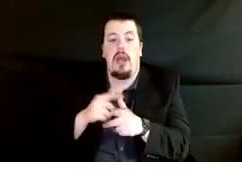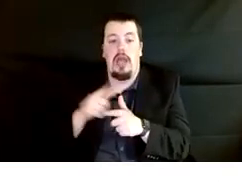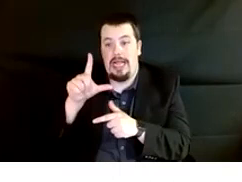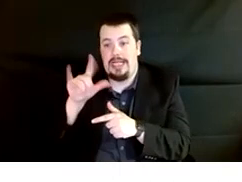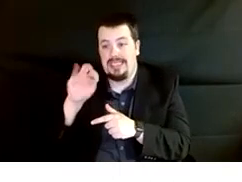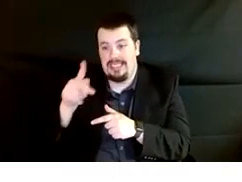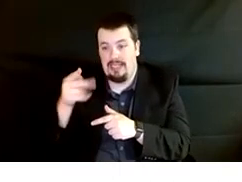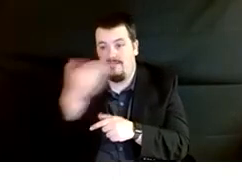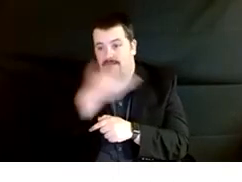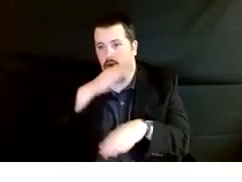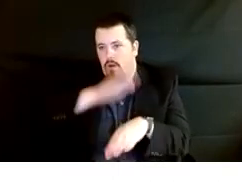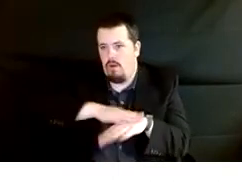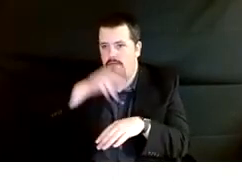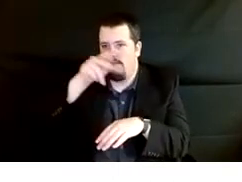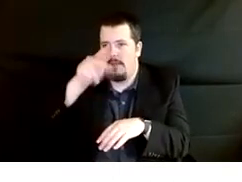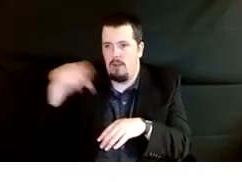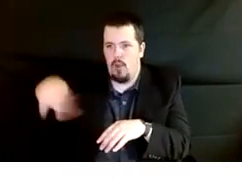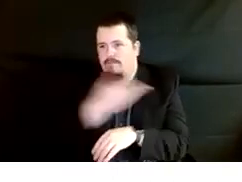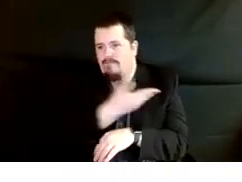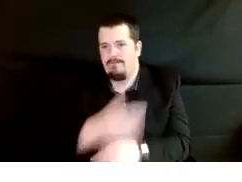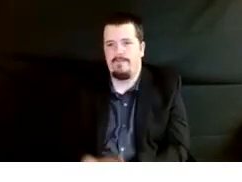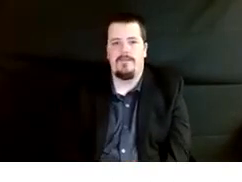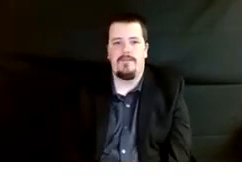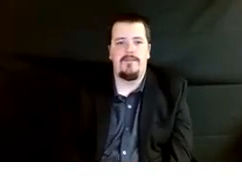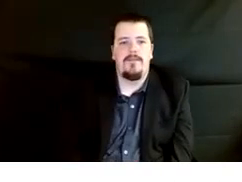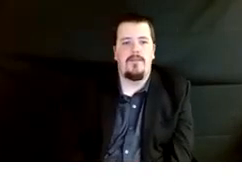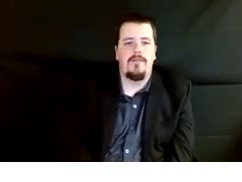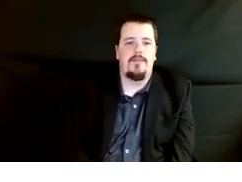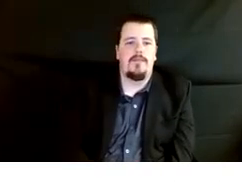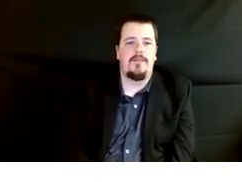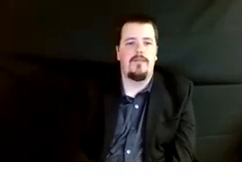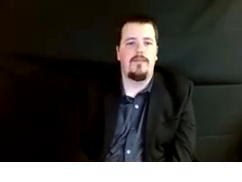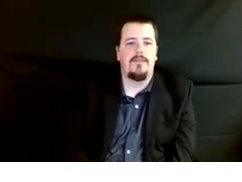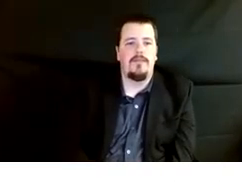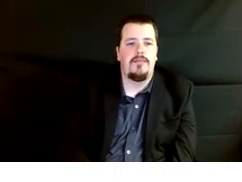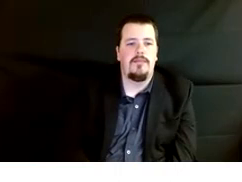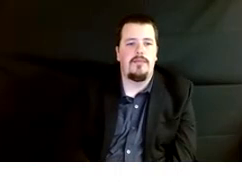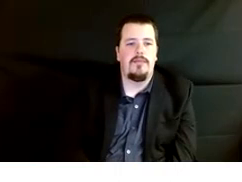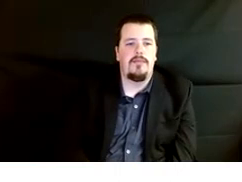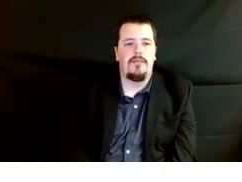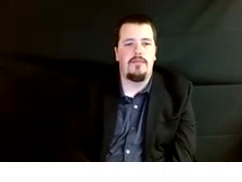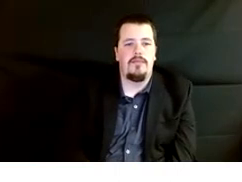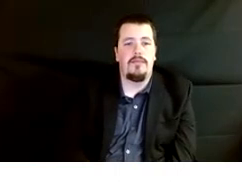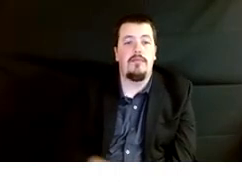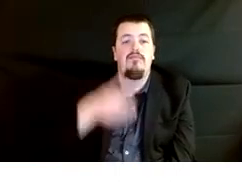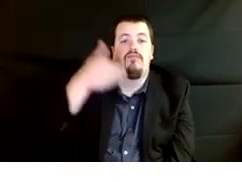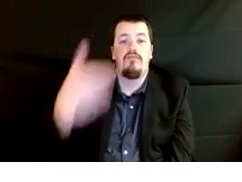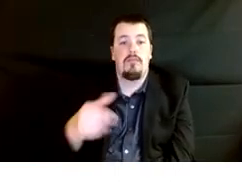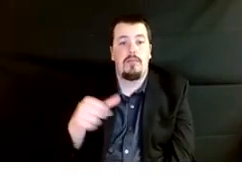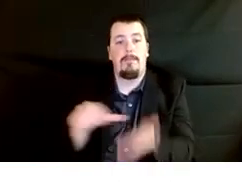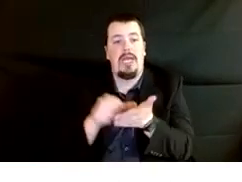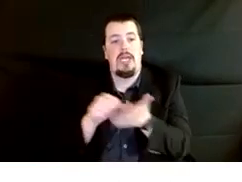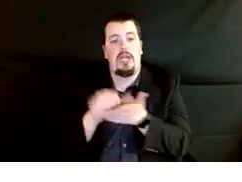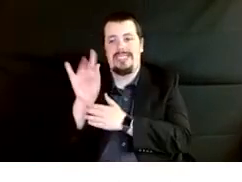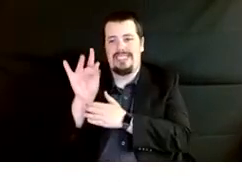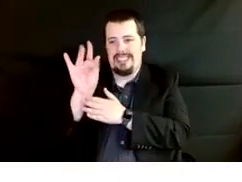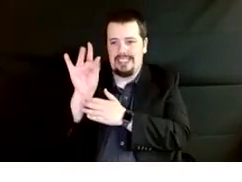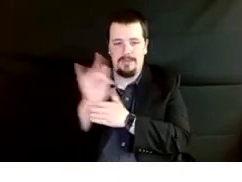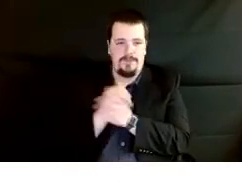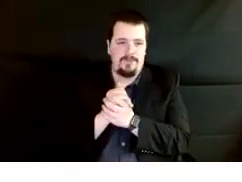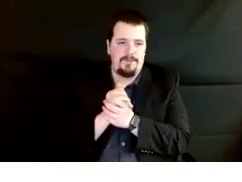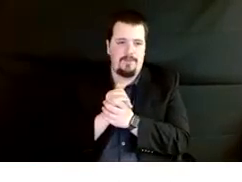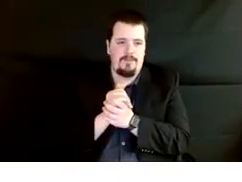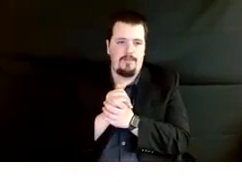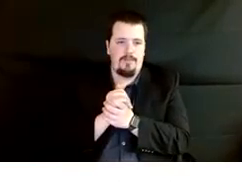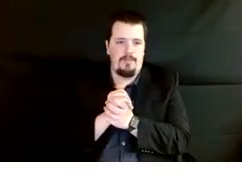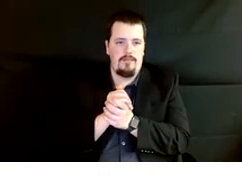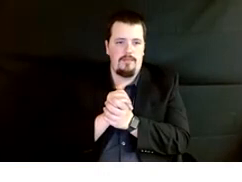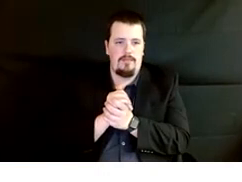is on the the slide and the page the resources ... the next page, page 18 um slide 18 has a couple of